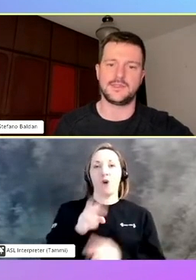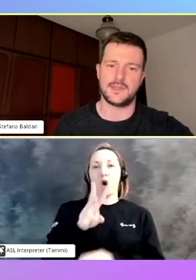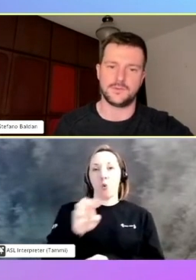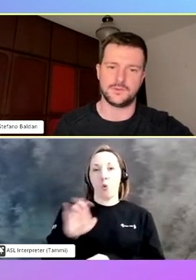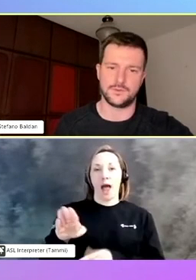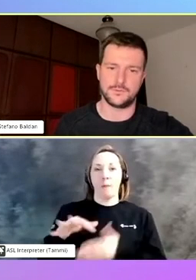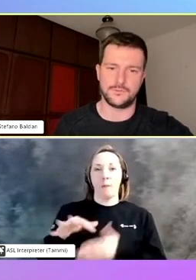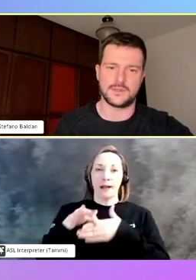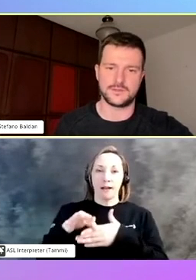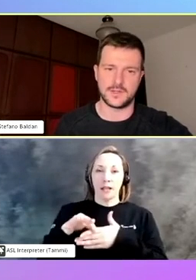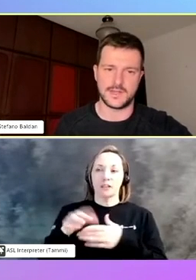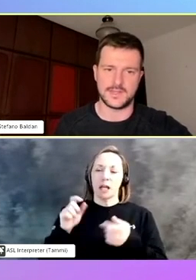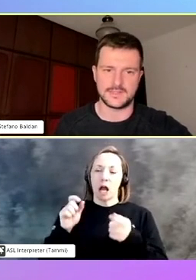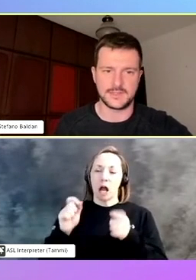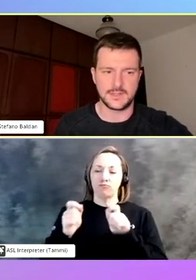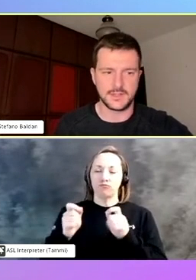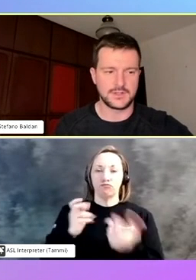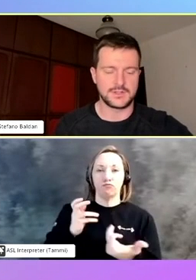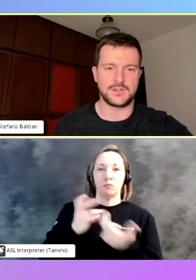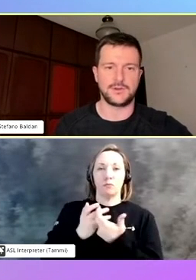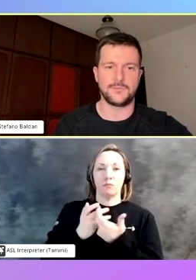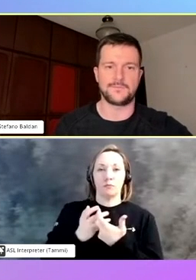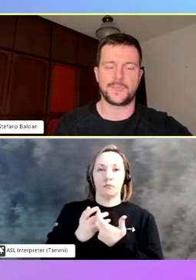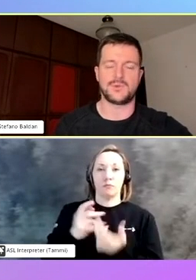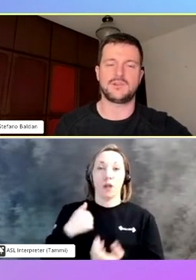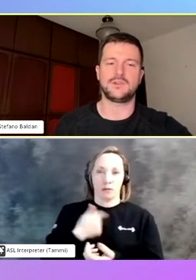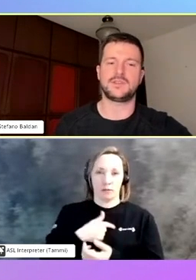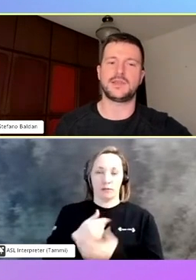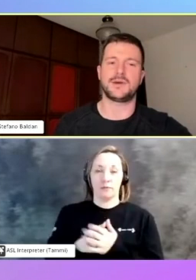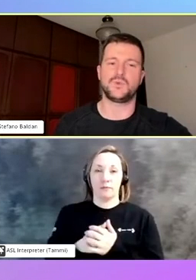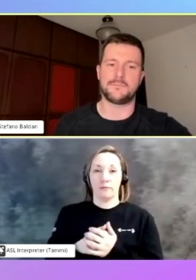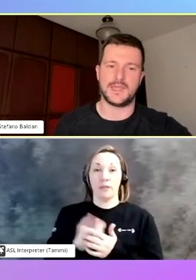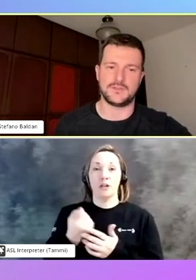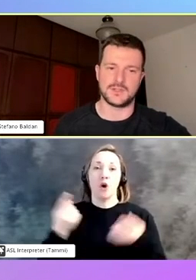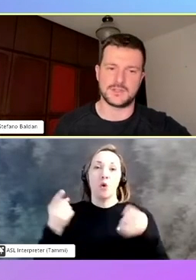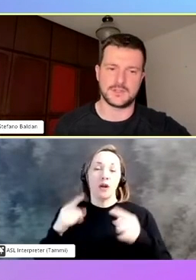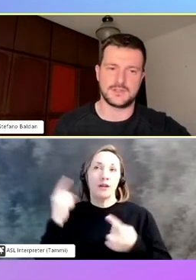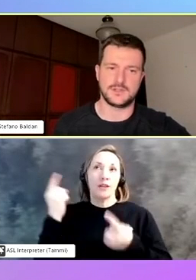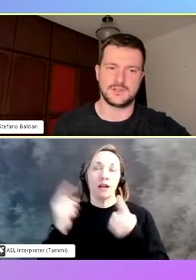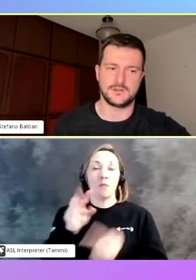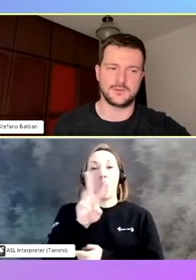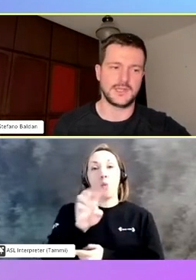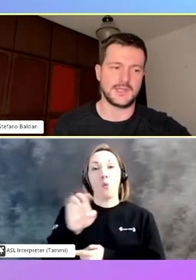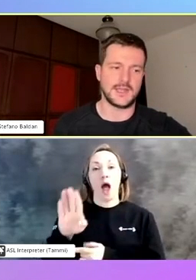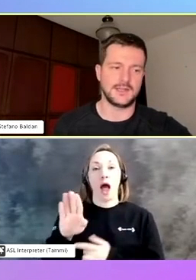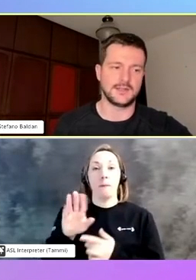to present Miro accessibility approach. My journey with accessibility began